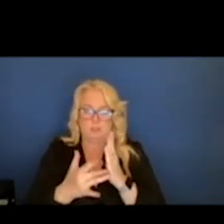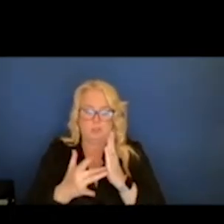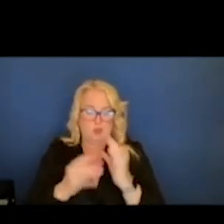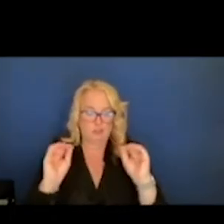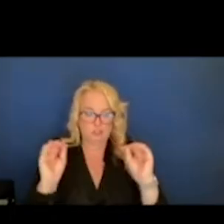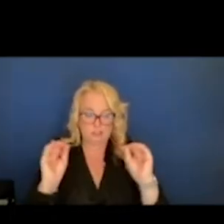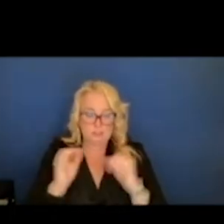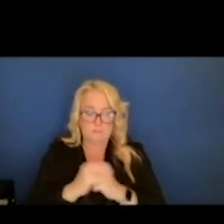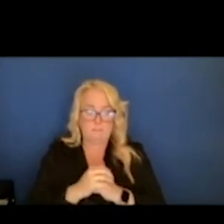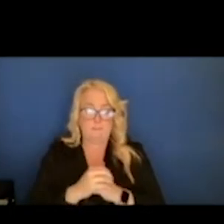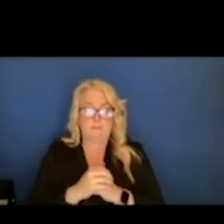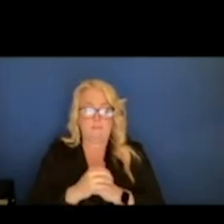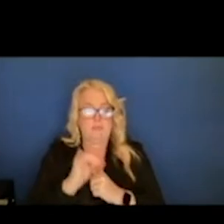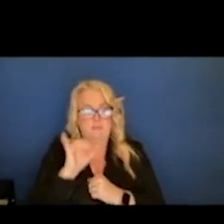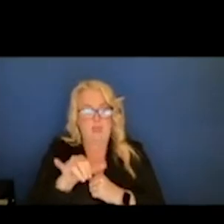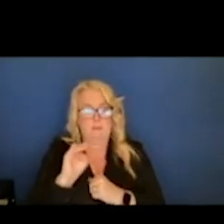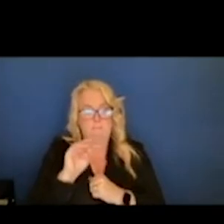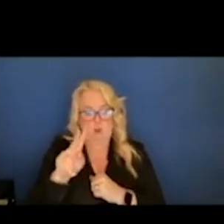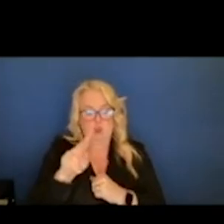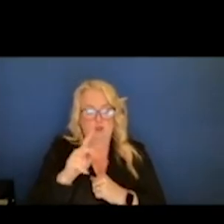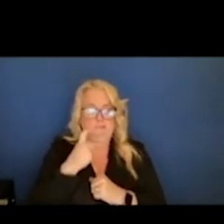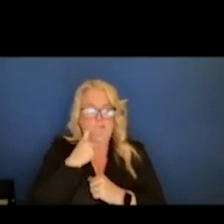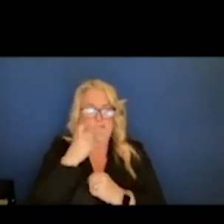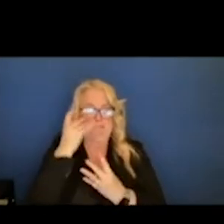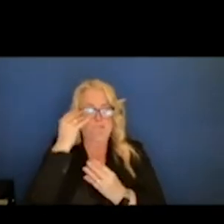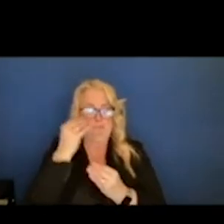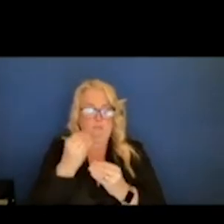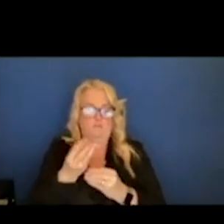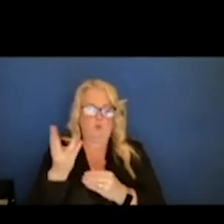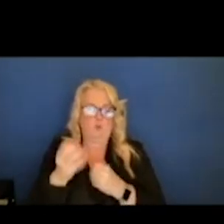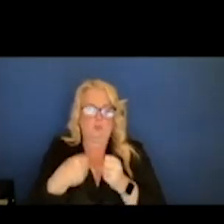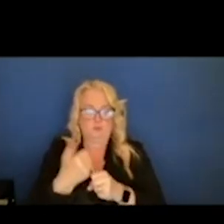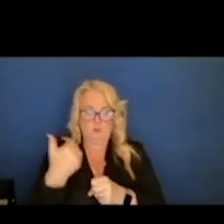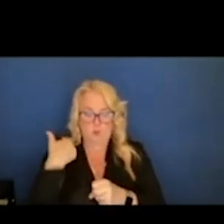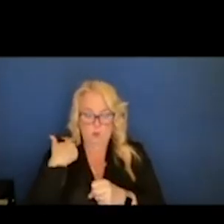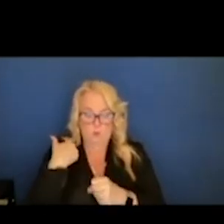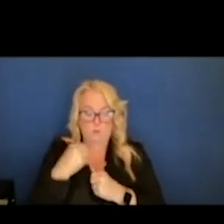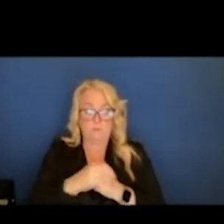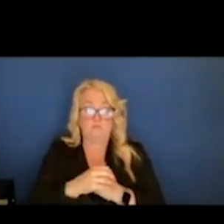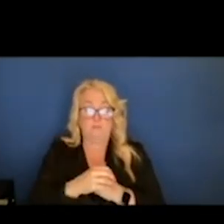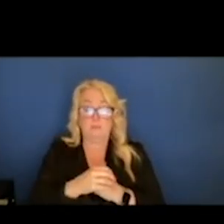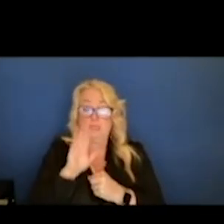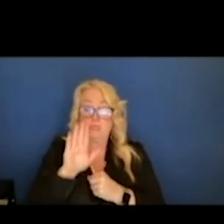These were the thoughts of Mark just a few years ago. Having spent his entire life as